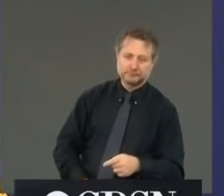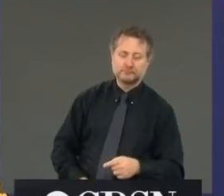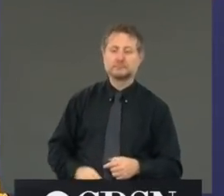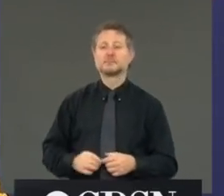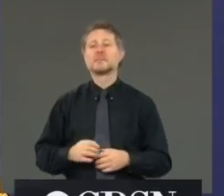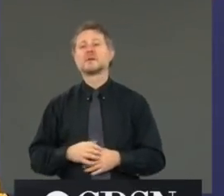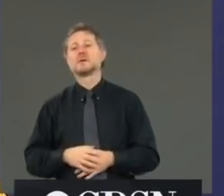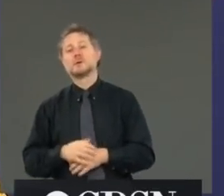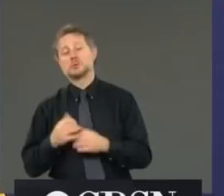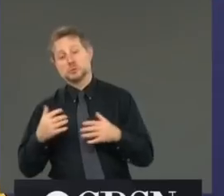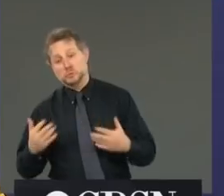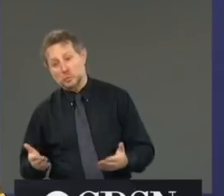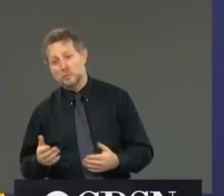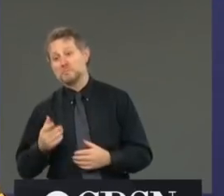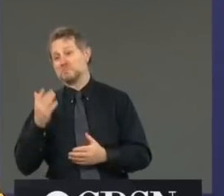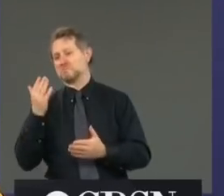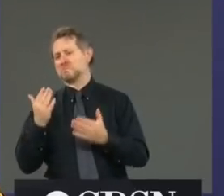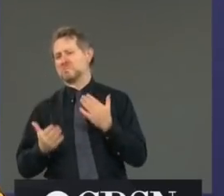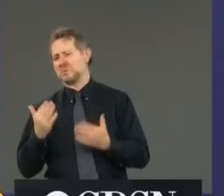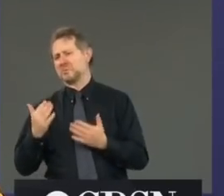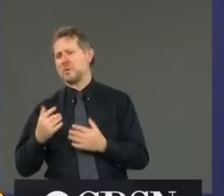THE FRAUD -- WHAT THE ORDER